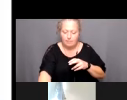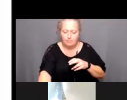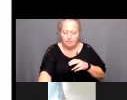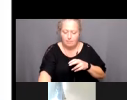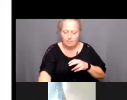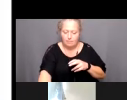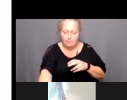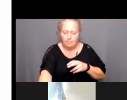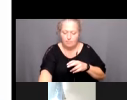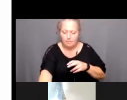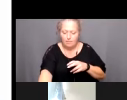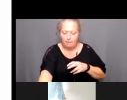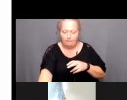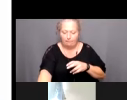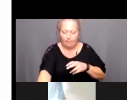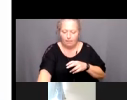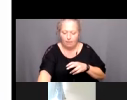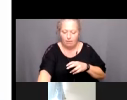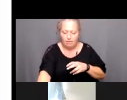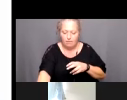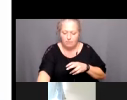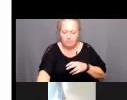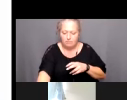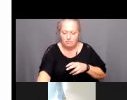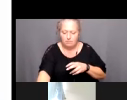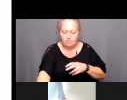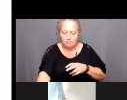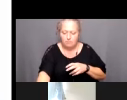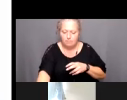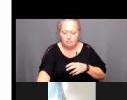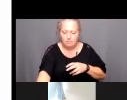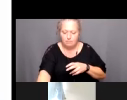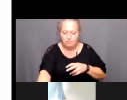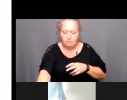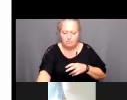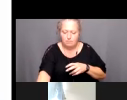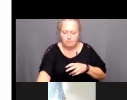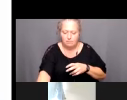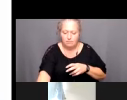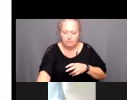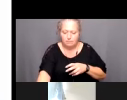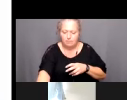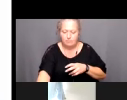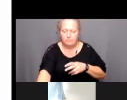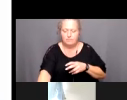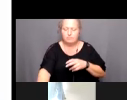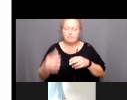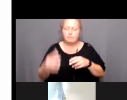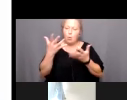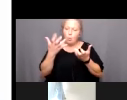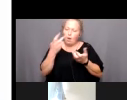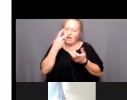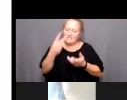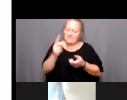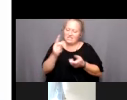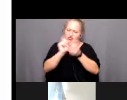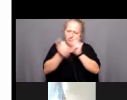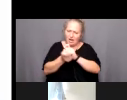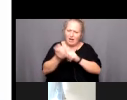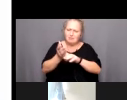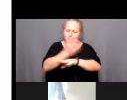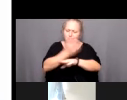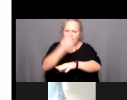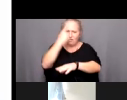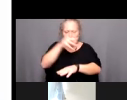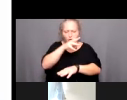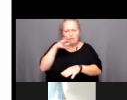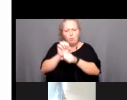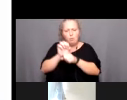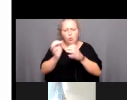I really ask that there be changes for us, the farmworkers. So I think a lot